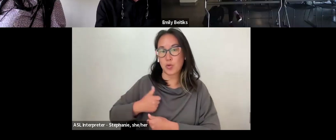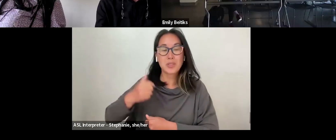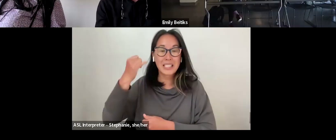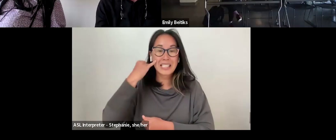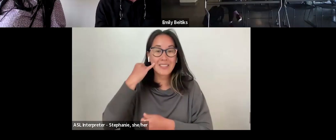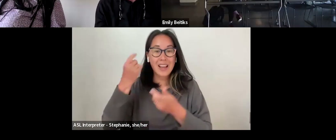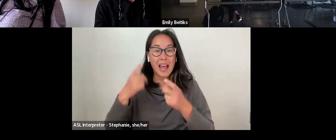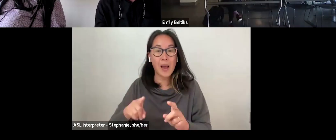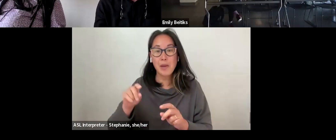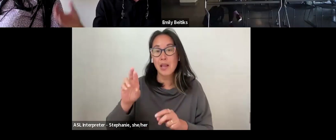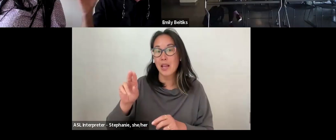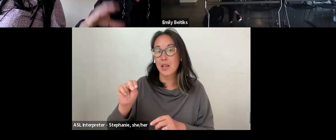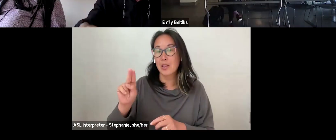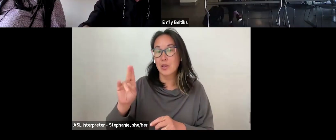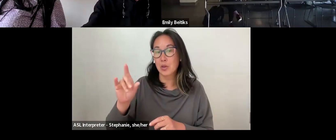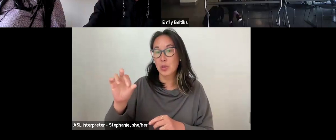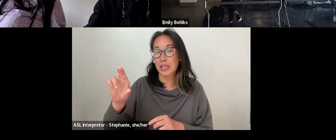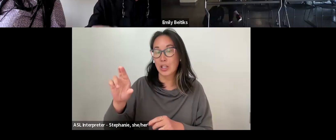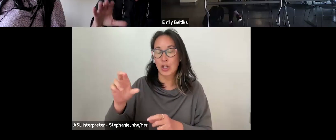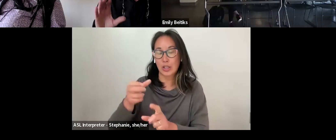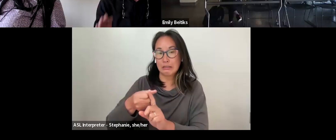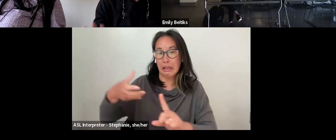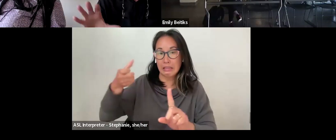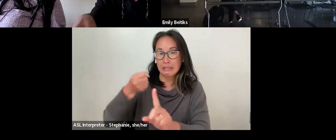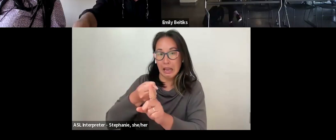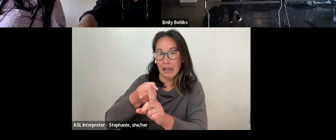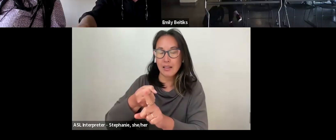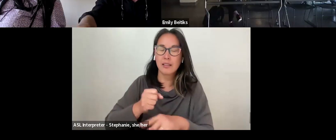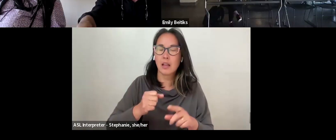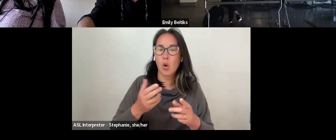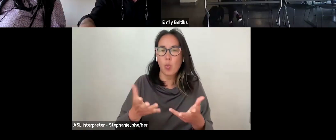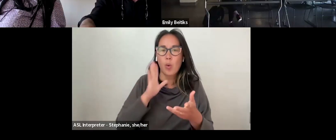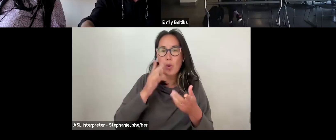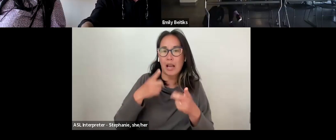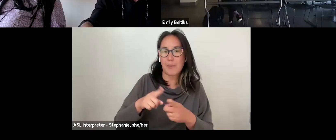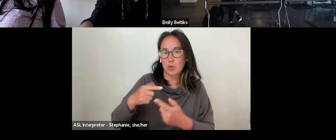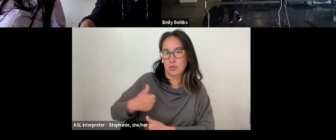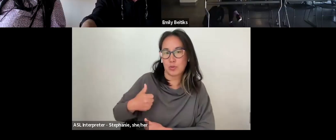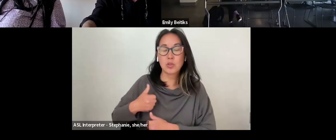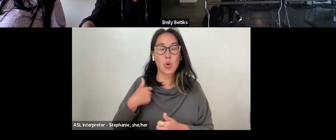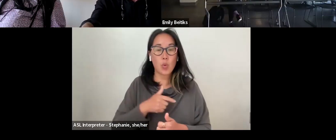And so we're going to expose subjects in a hospital with cancer to massive doses